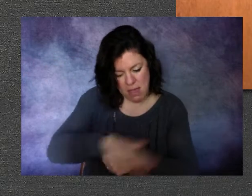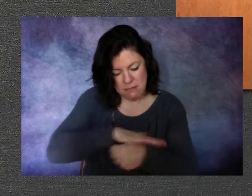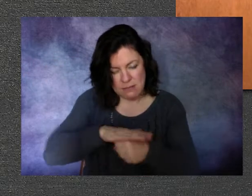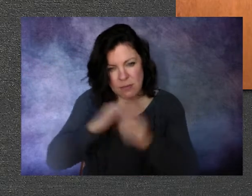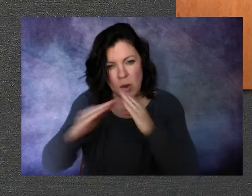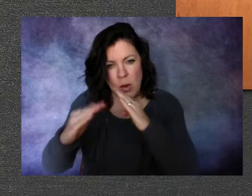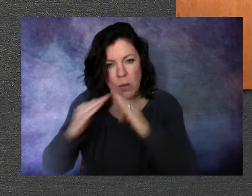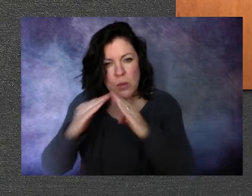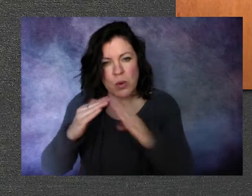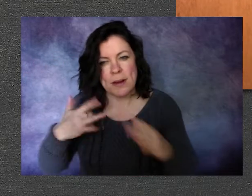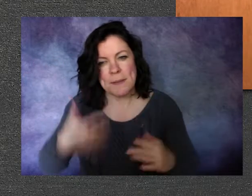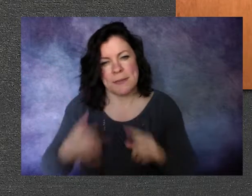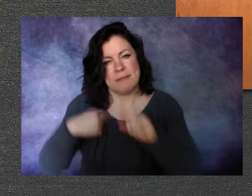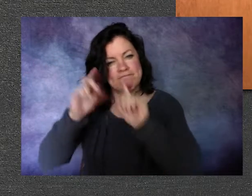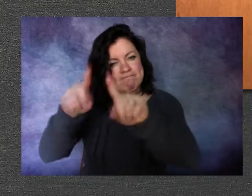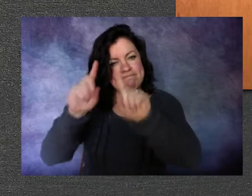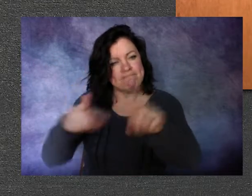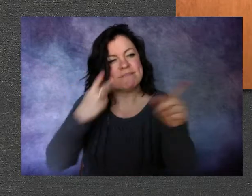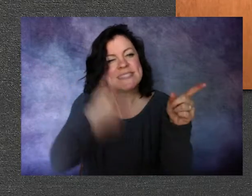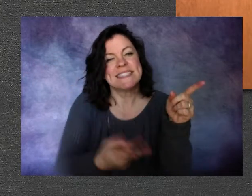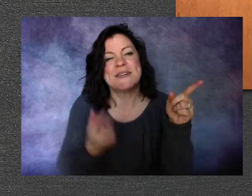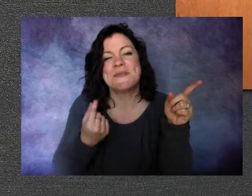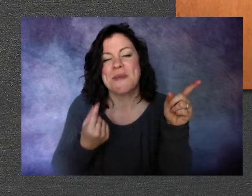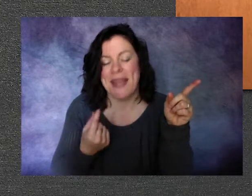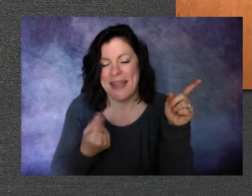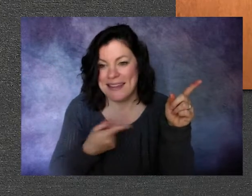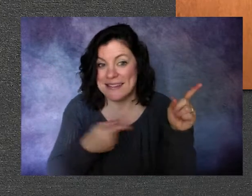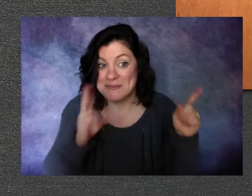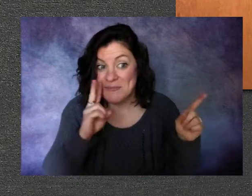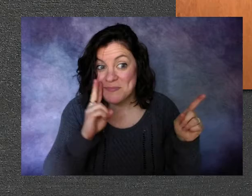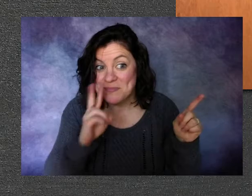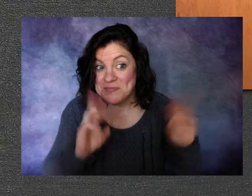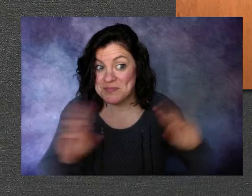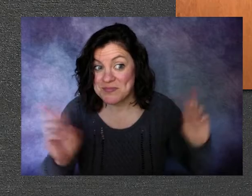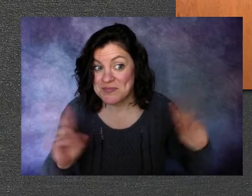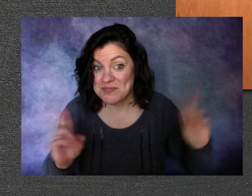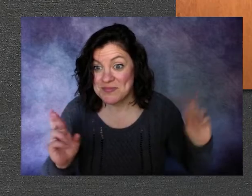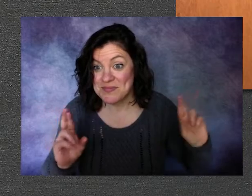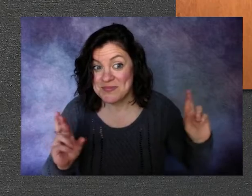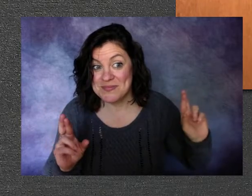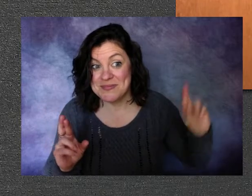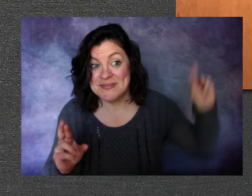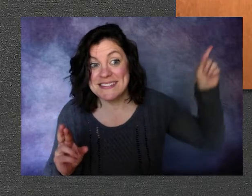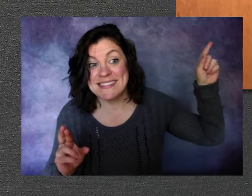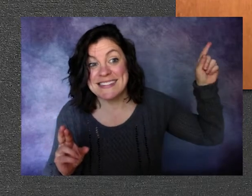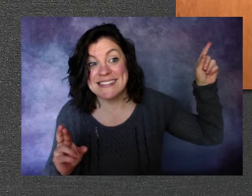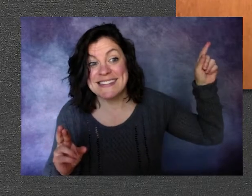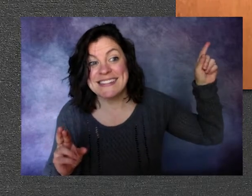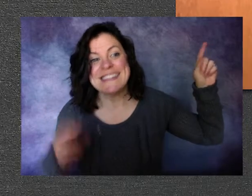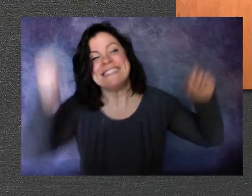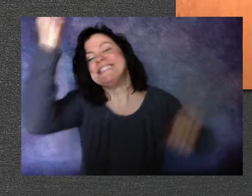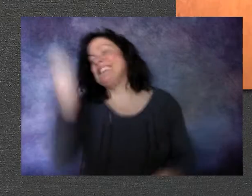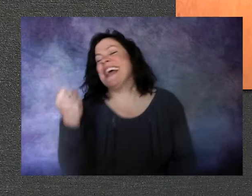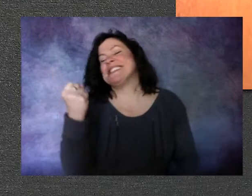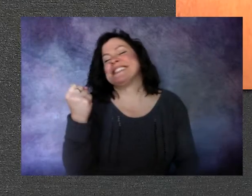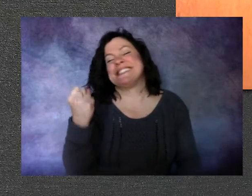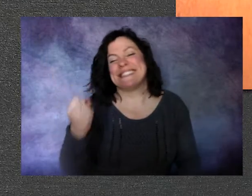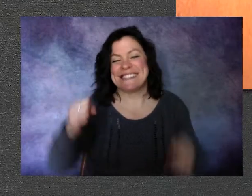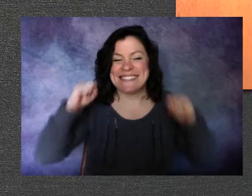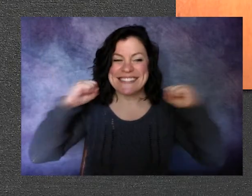and places that you have been. Hmm, let's see! Yes, I knew it!